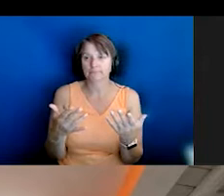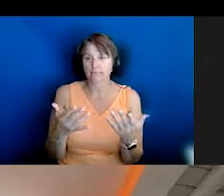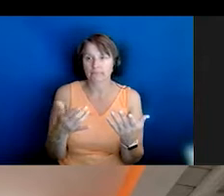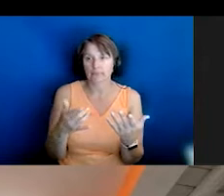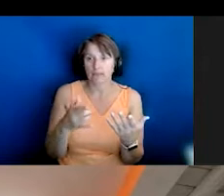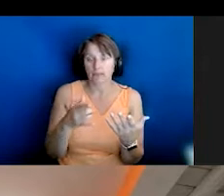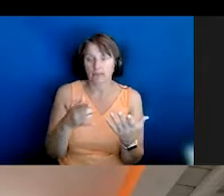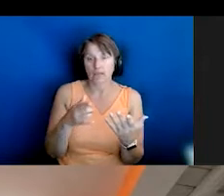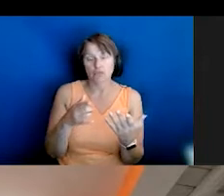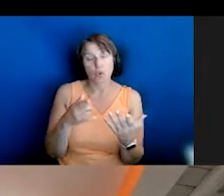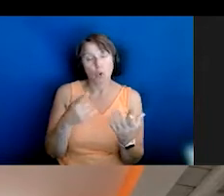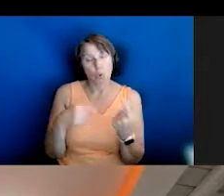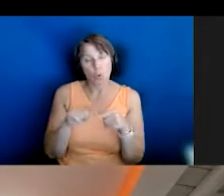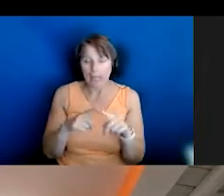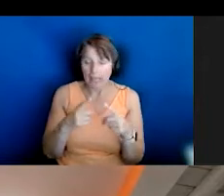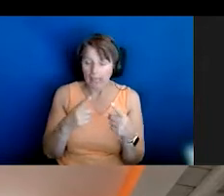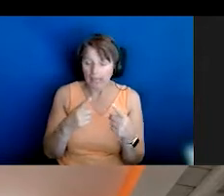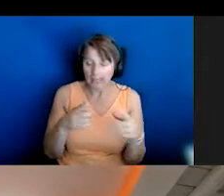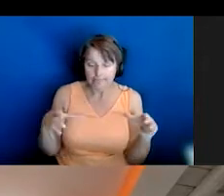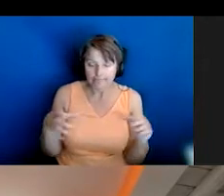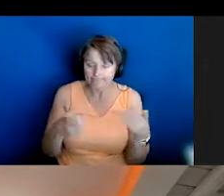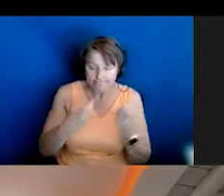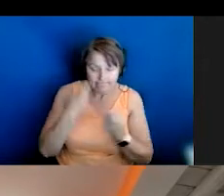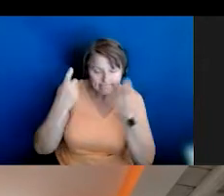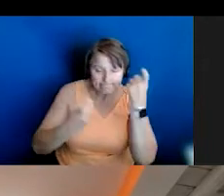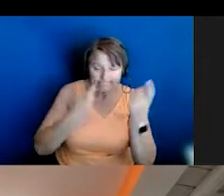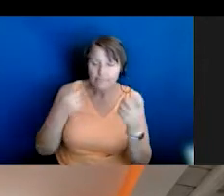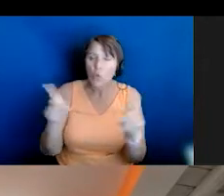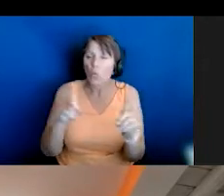and thought together, what would a permanent bake house look like?